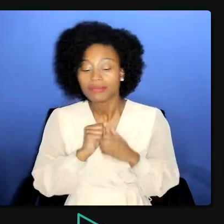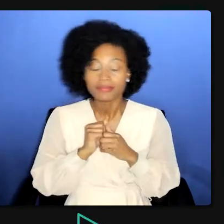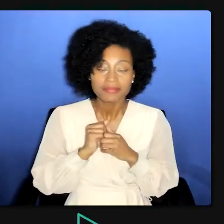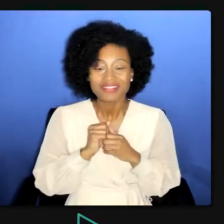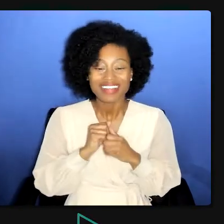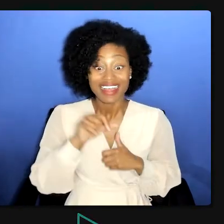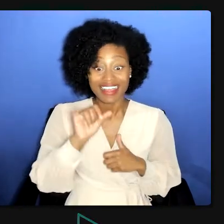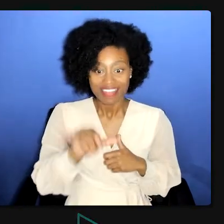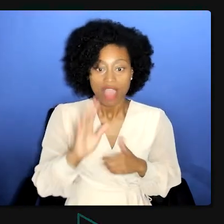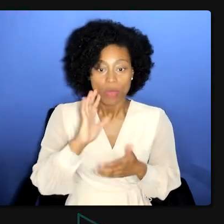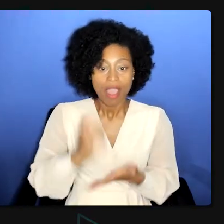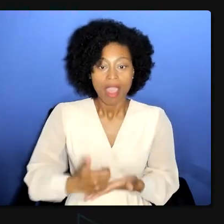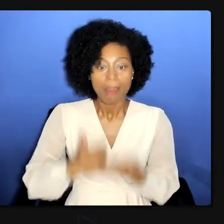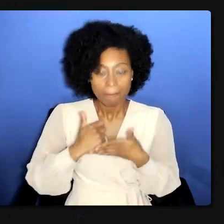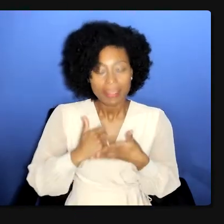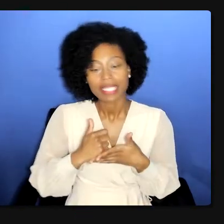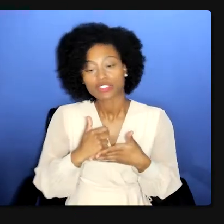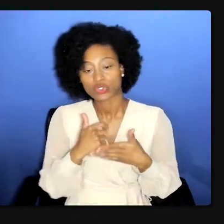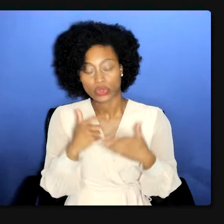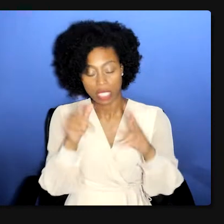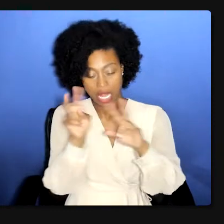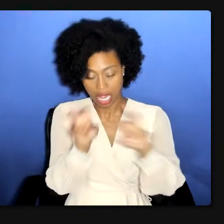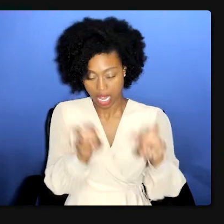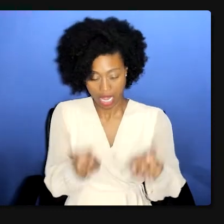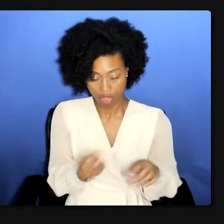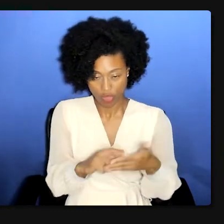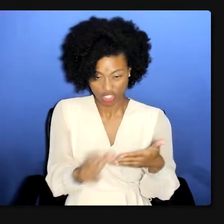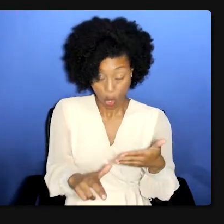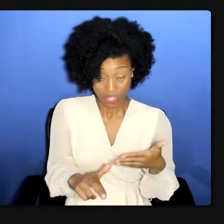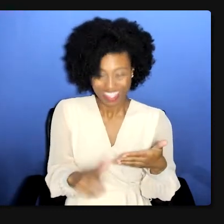in a statistically and mathematically sound foundational manner.